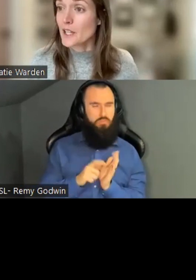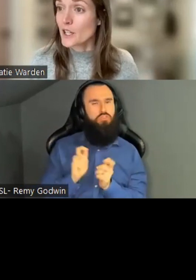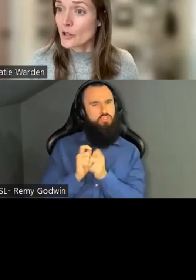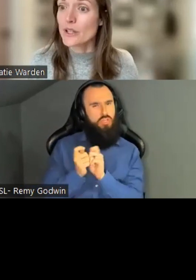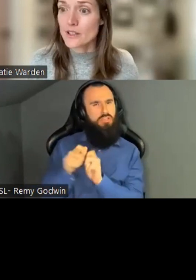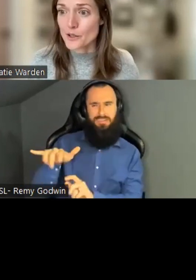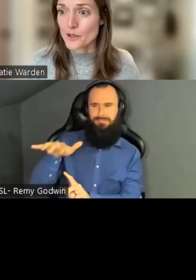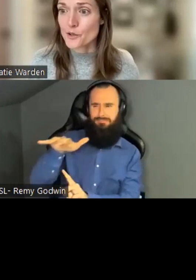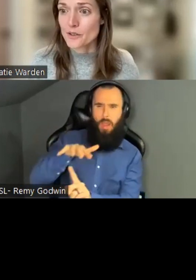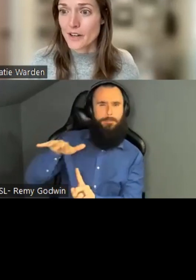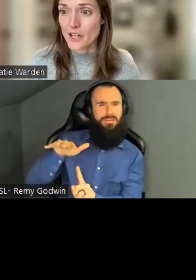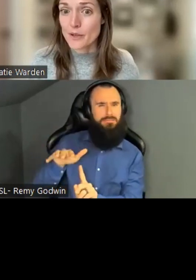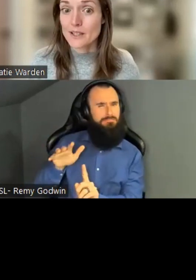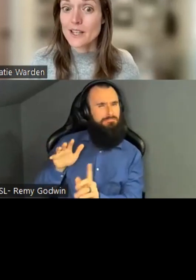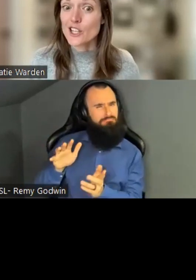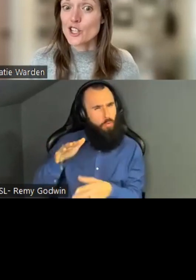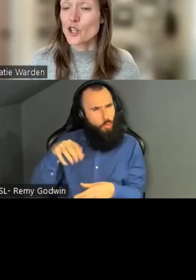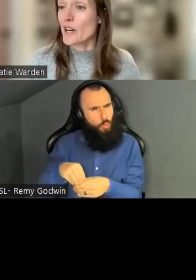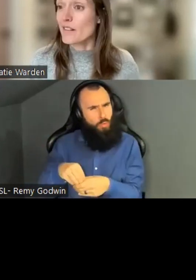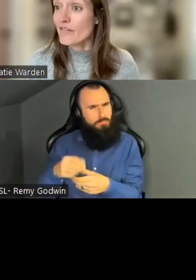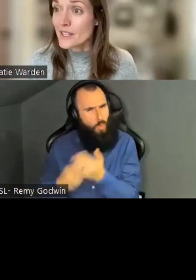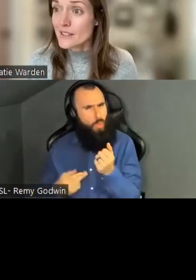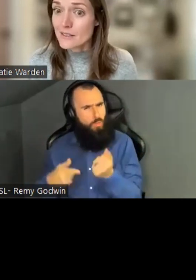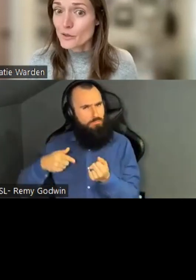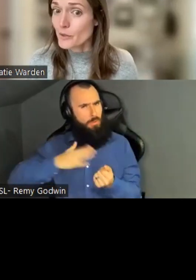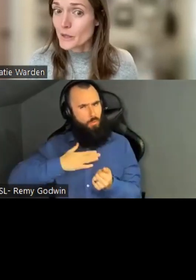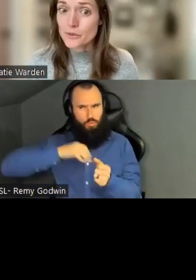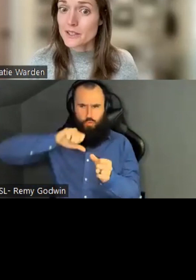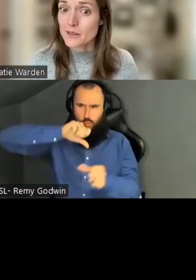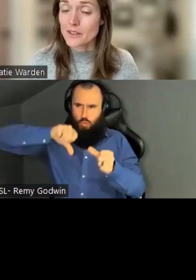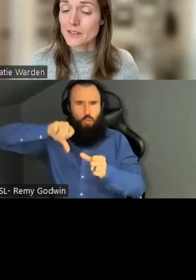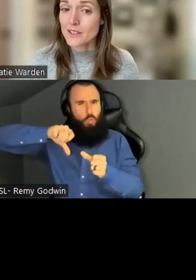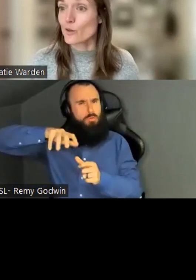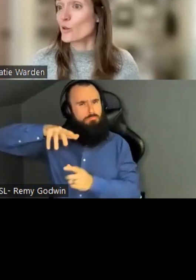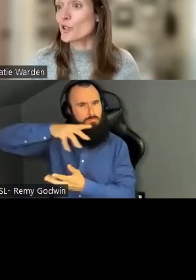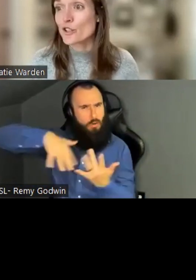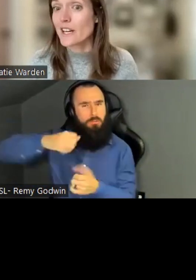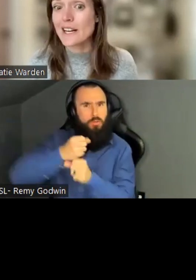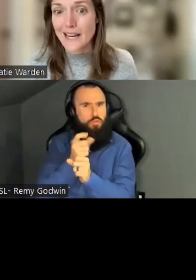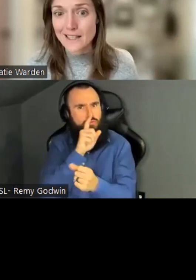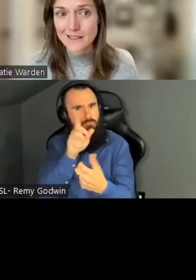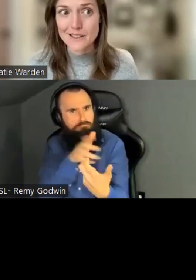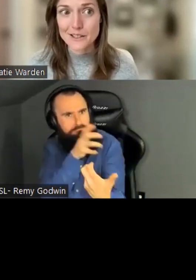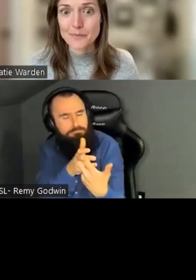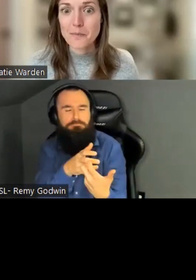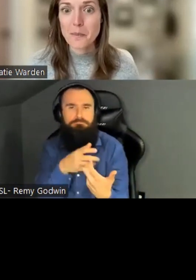Including our social environment to create fit for people with disabilities or to create access.